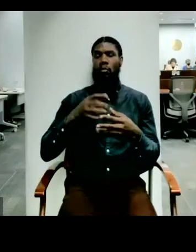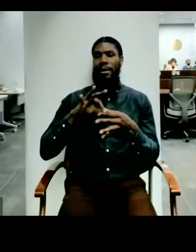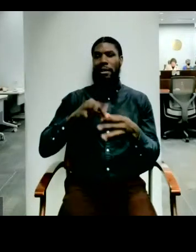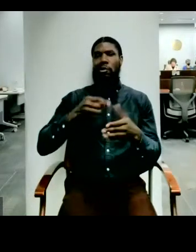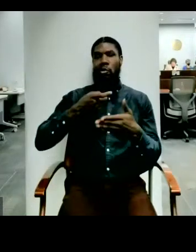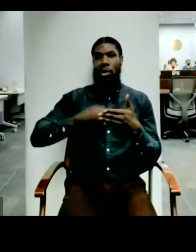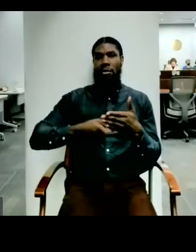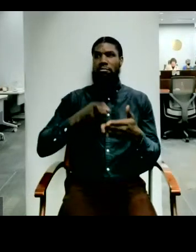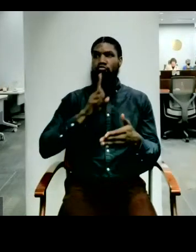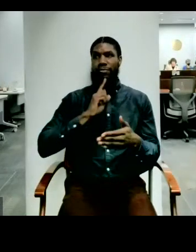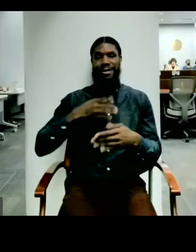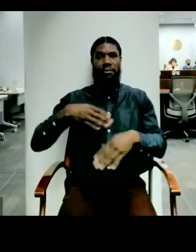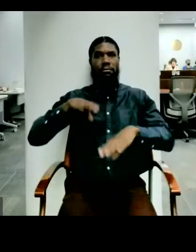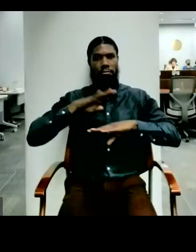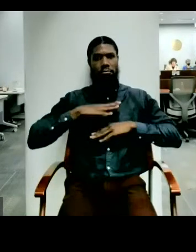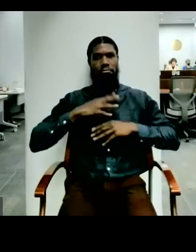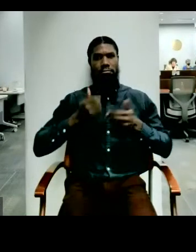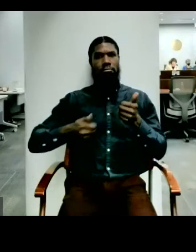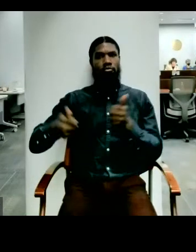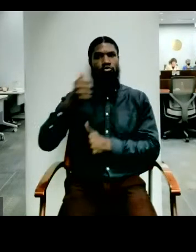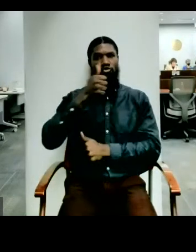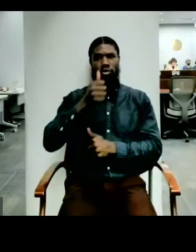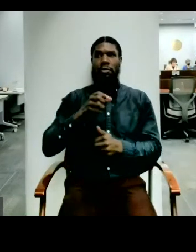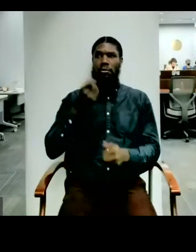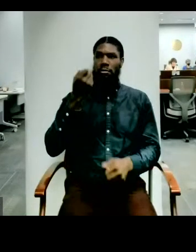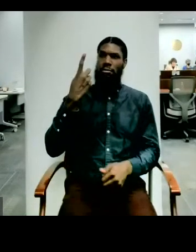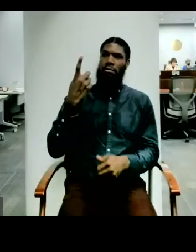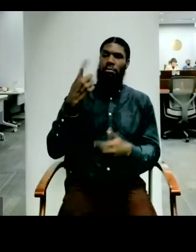is sensitive to the overall costs of running the agency.